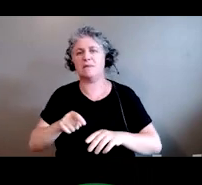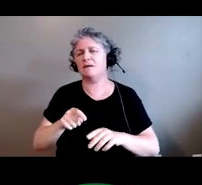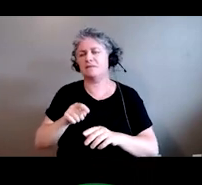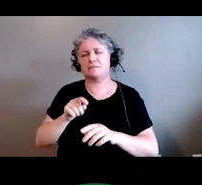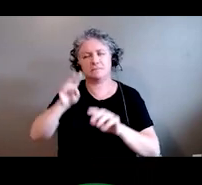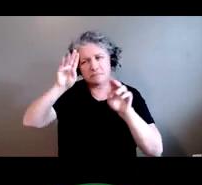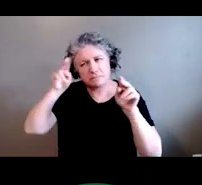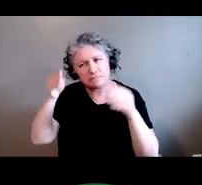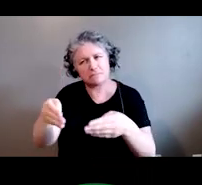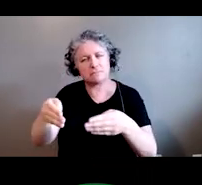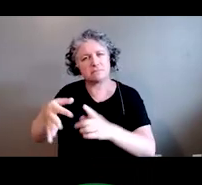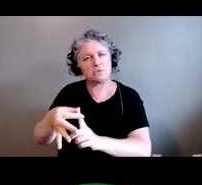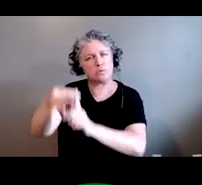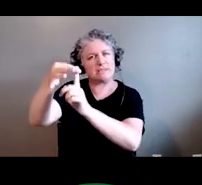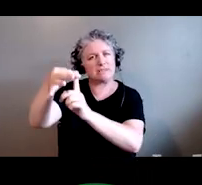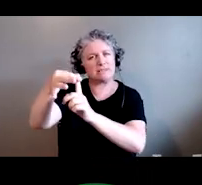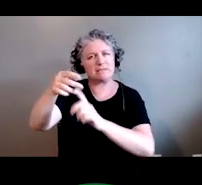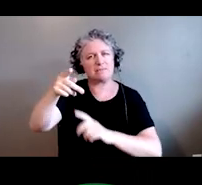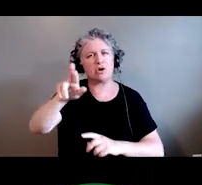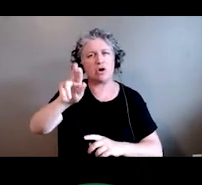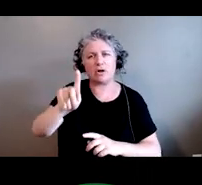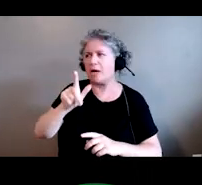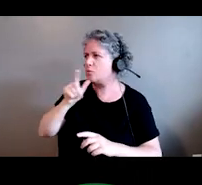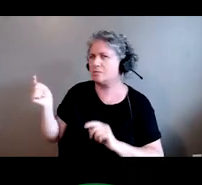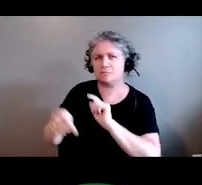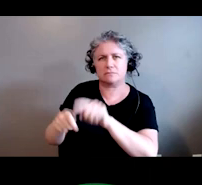of that park, the individuals visiting that park. I'm sorry.